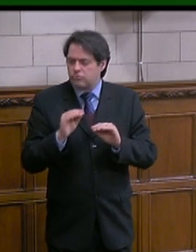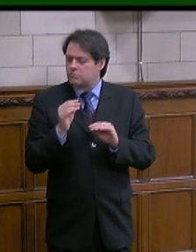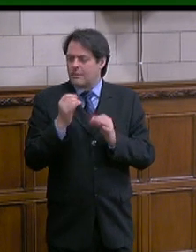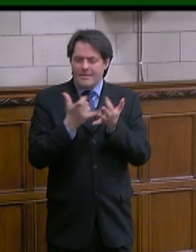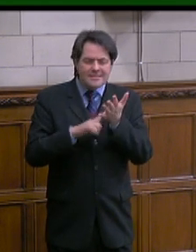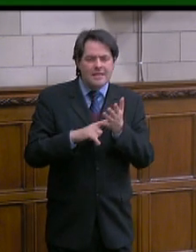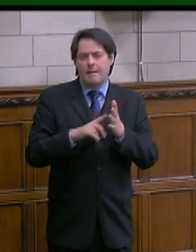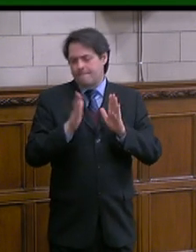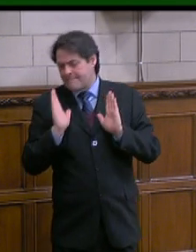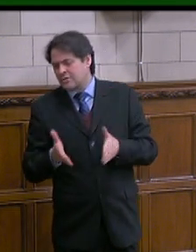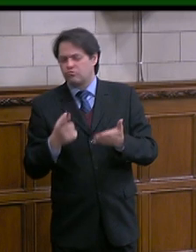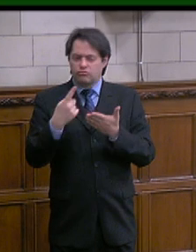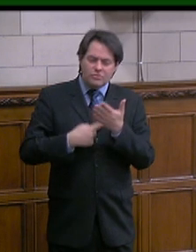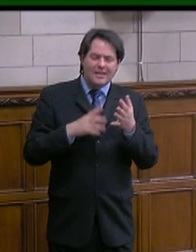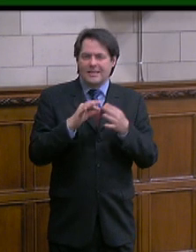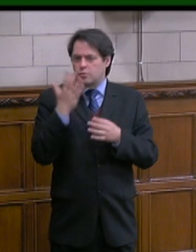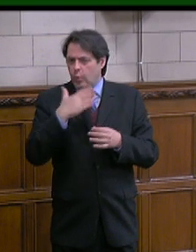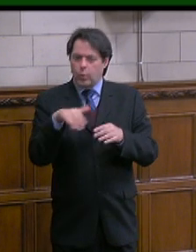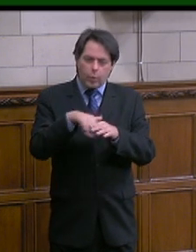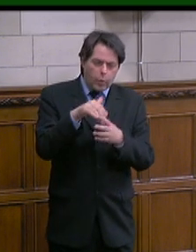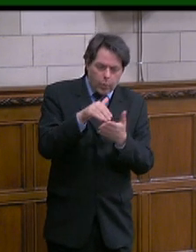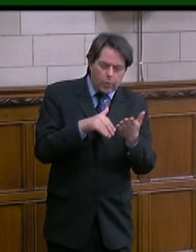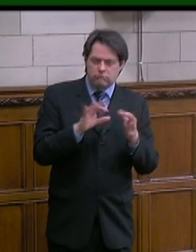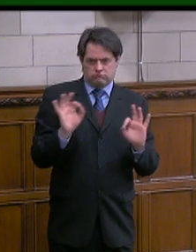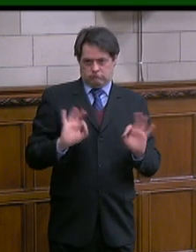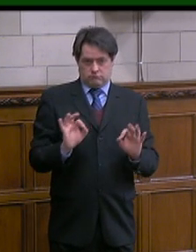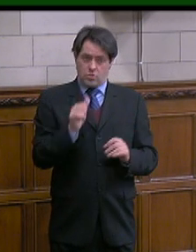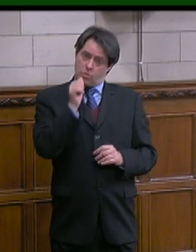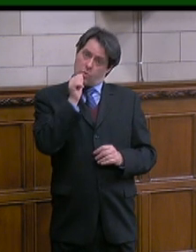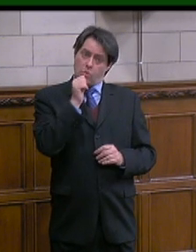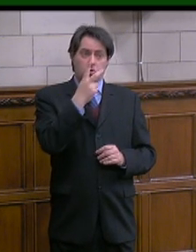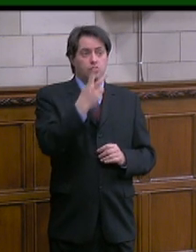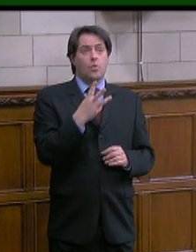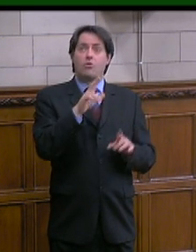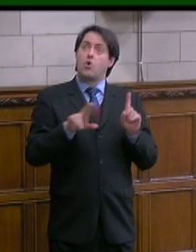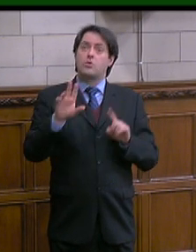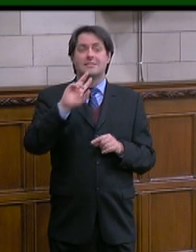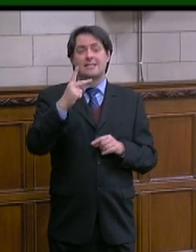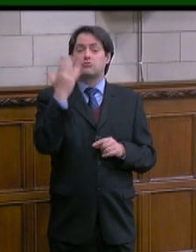for maintained schools—particularly as two thirds of secondary schools now have academy